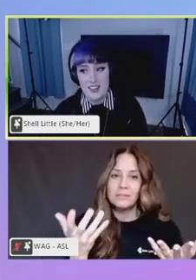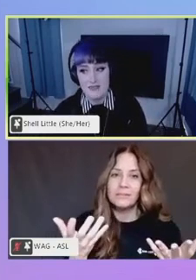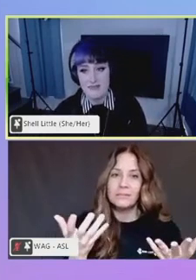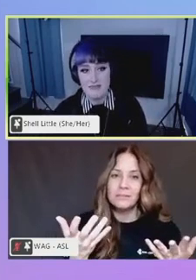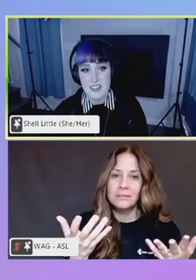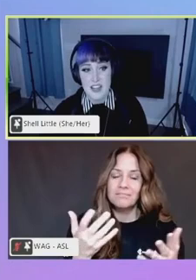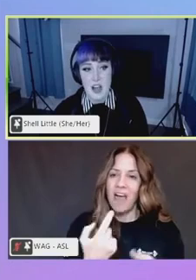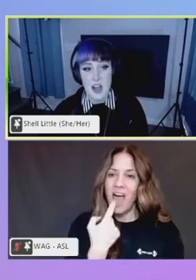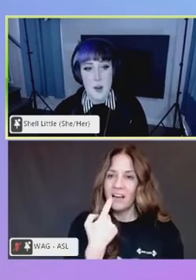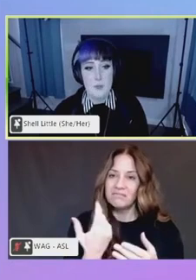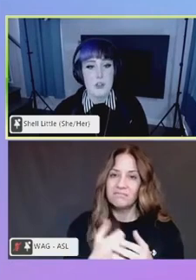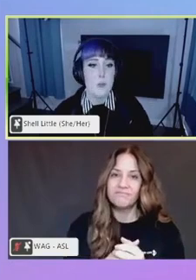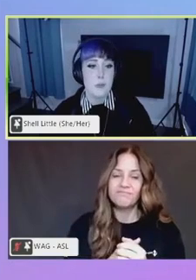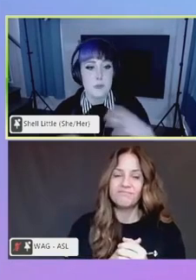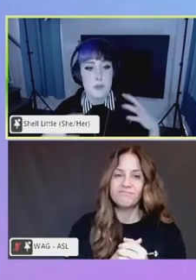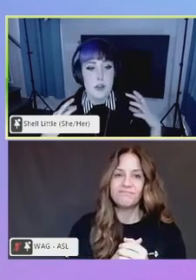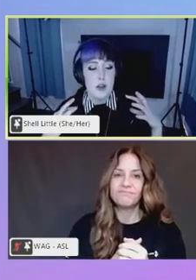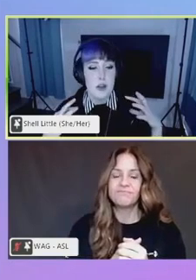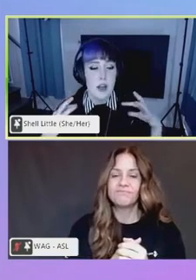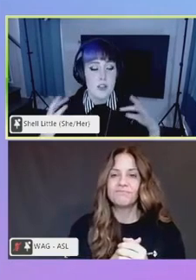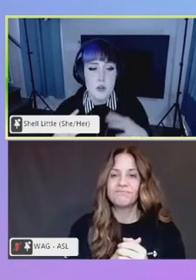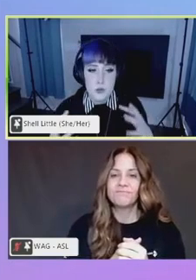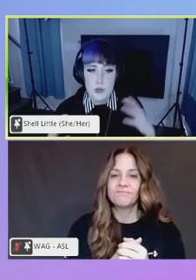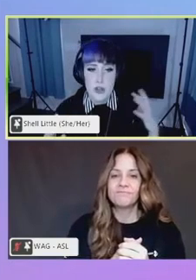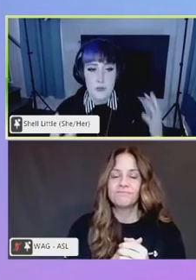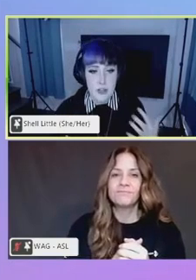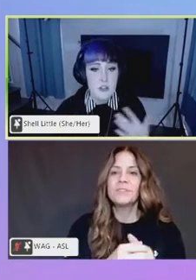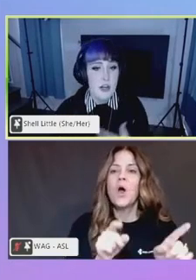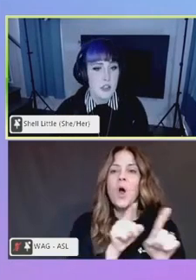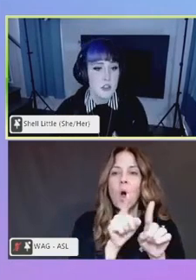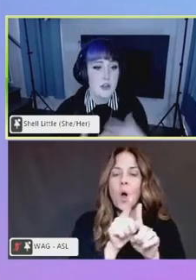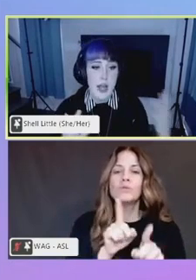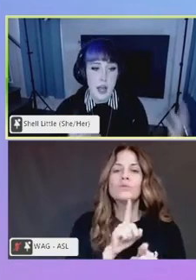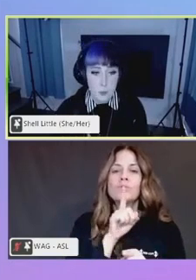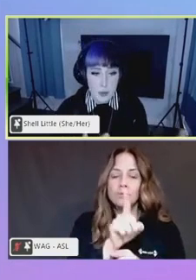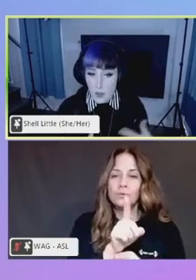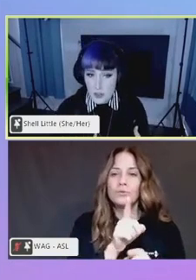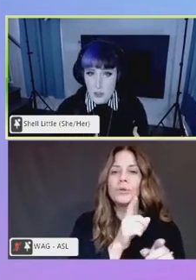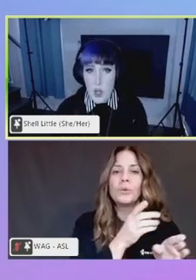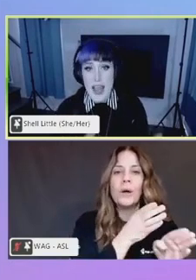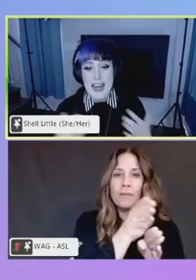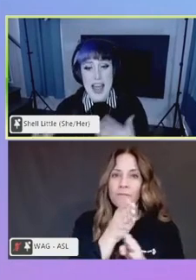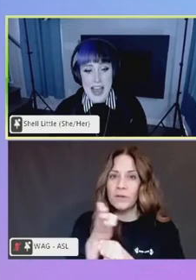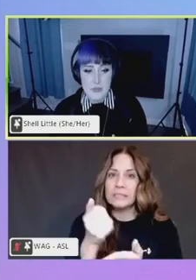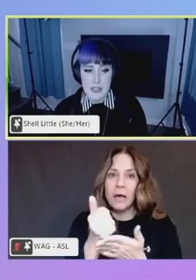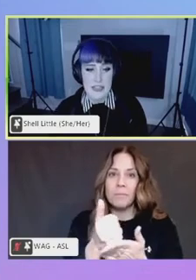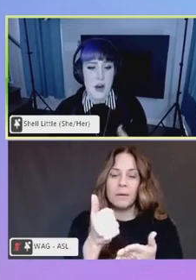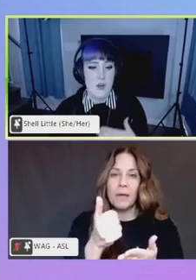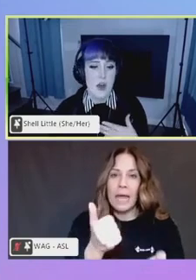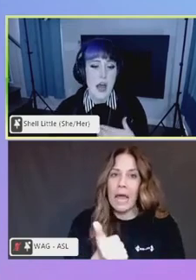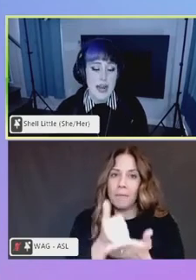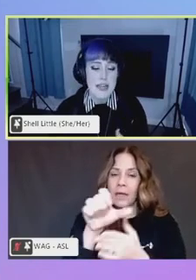don't think you deserve to be there or don't think that you should have a seat at the table. That is, you know,